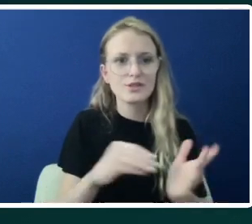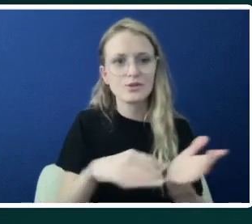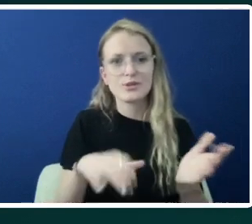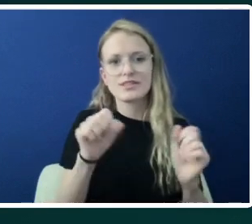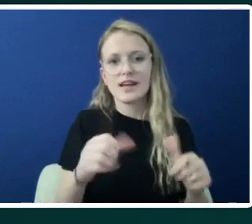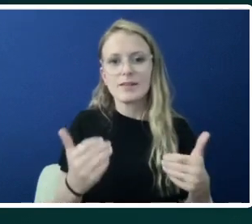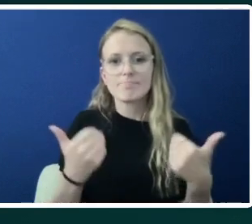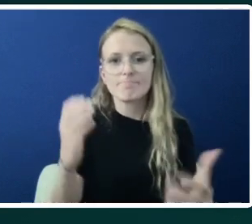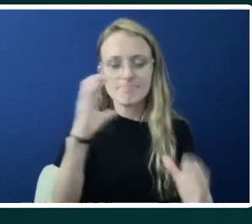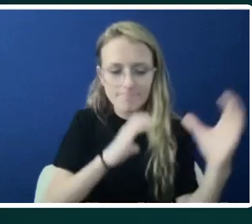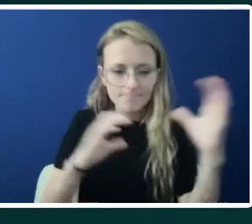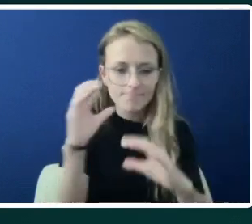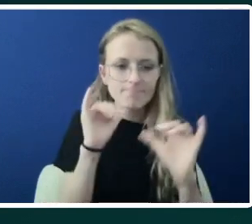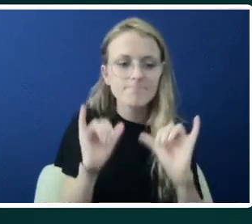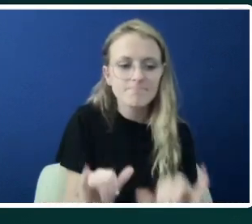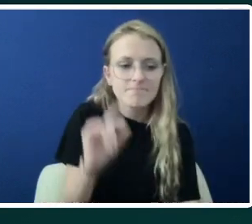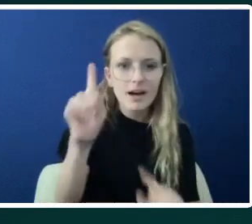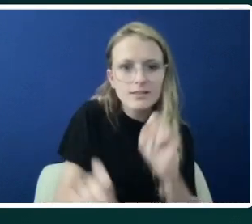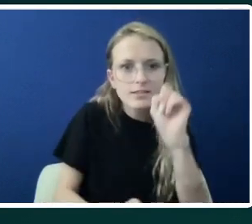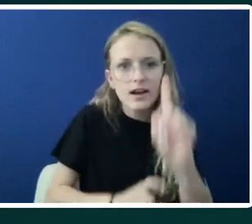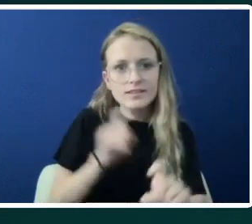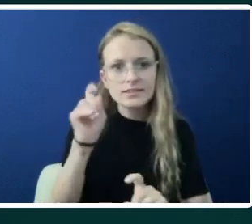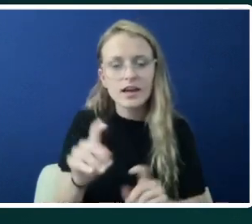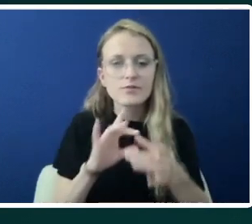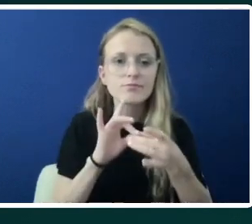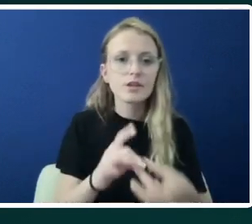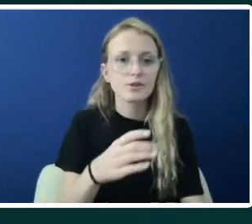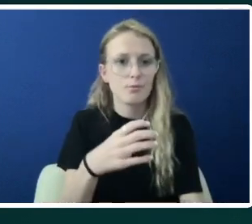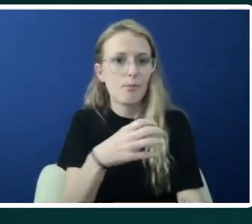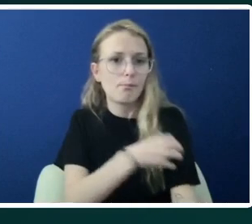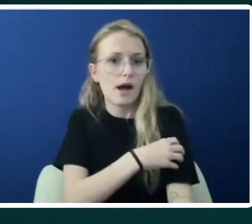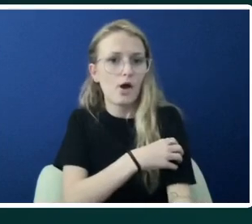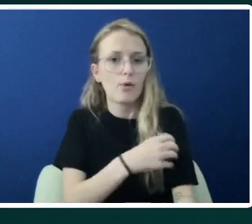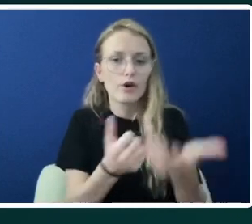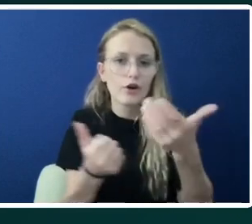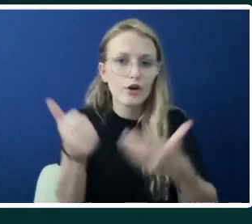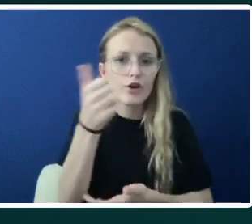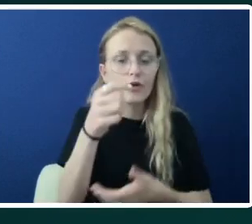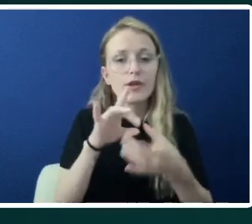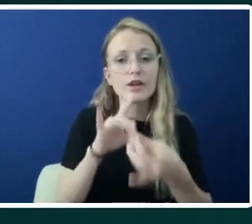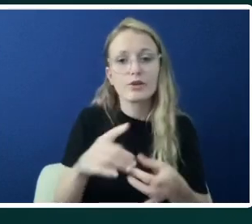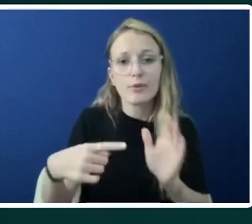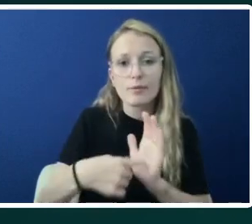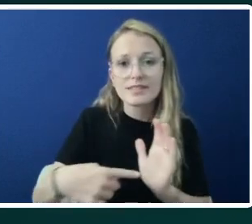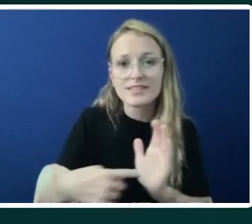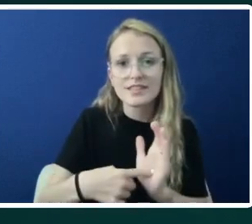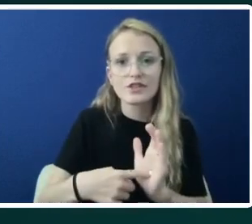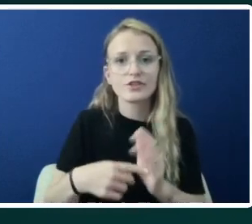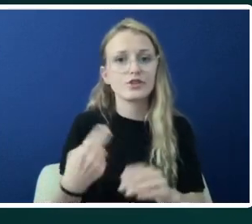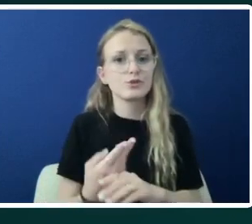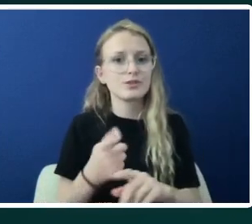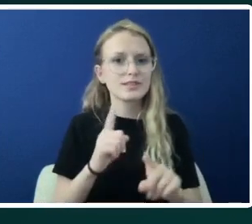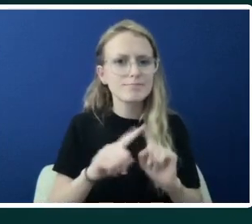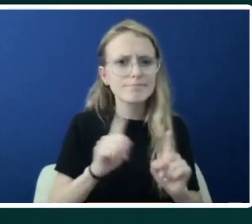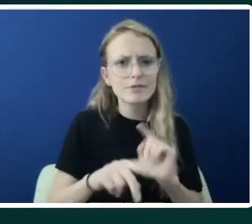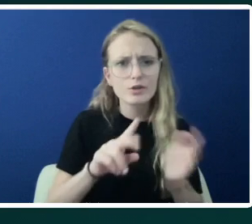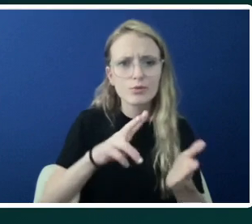questions relating to power and representation through critical reading, listening, and viewing.